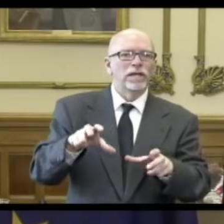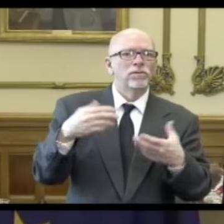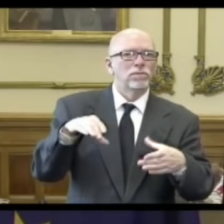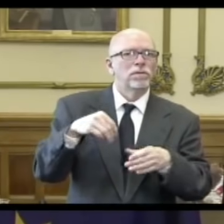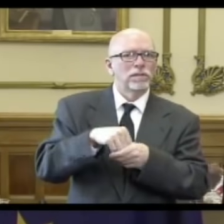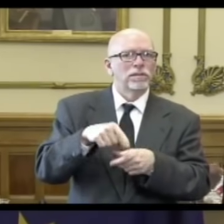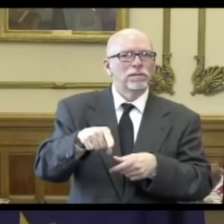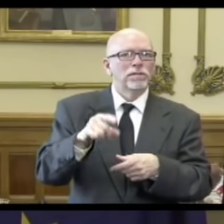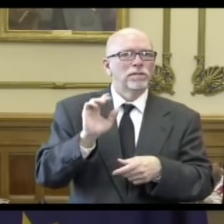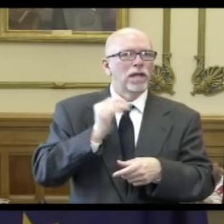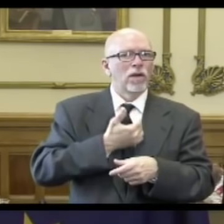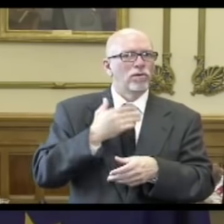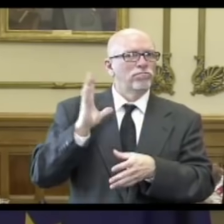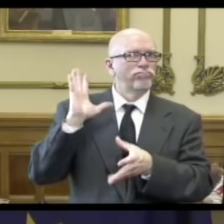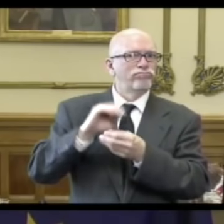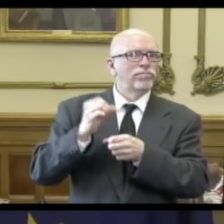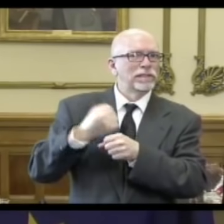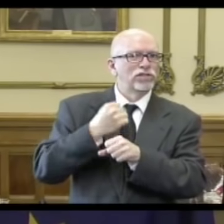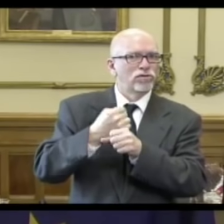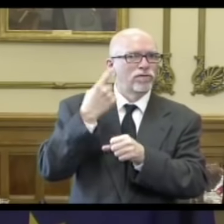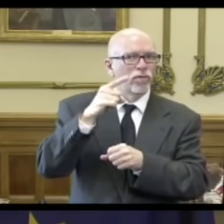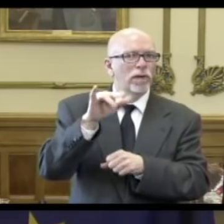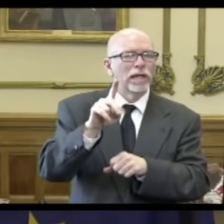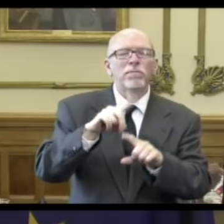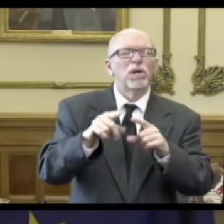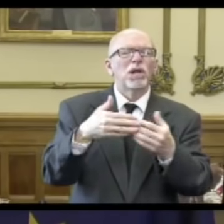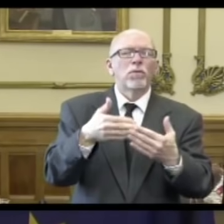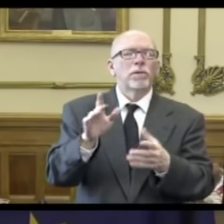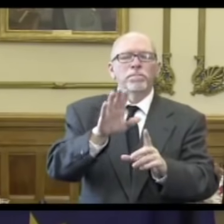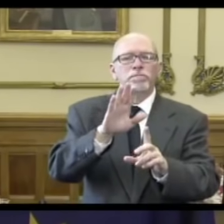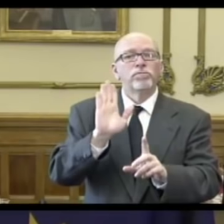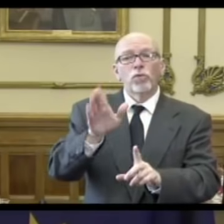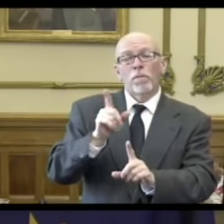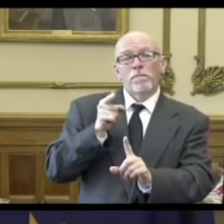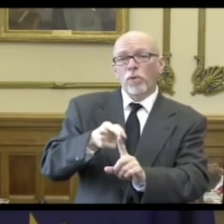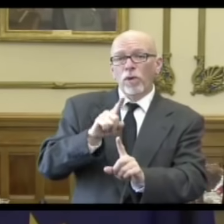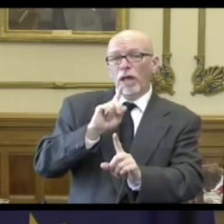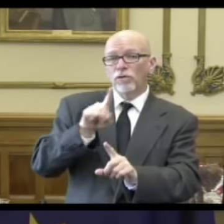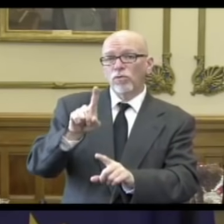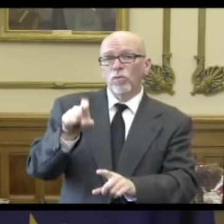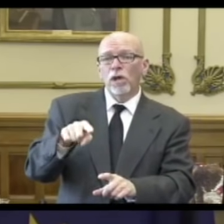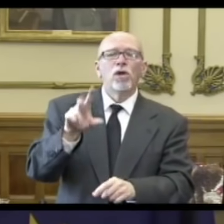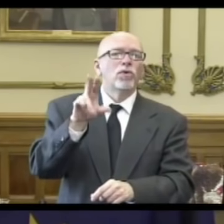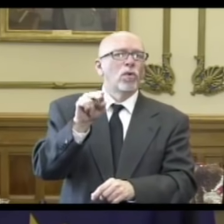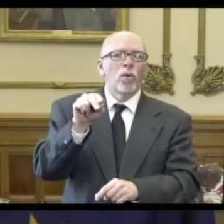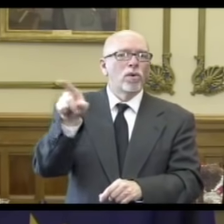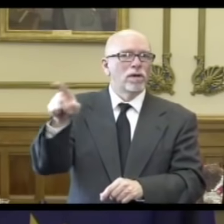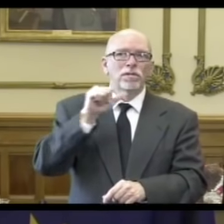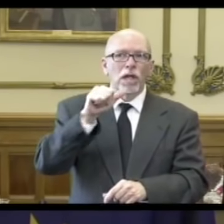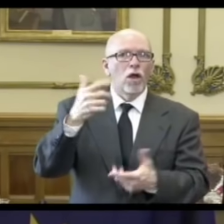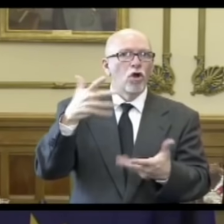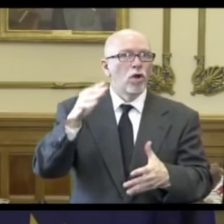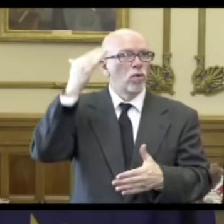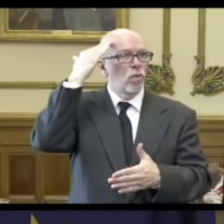HEADQUARTERED HERE IN THE STATE OF INDIANA. AND ALL THE CONTRIBUTIONS THEY'VE THROUGHOUT THE THROUGHOUT THE